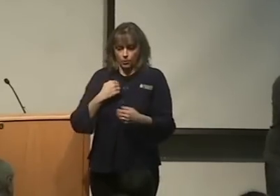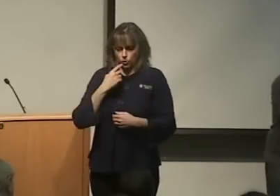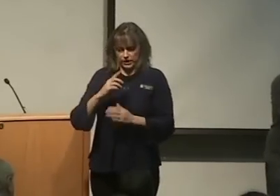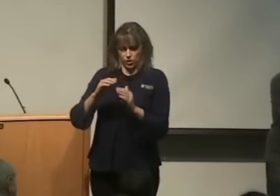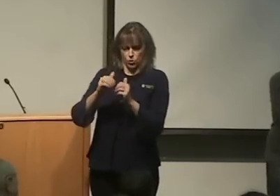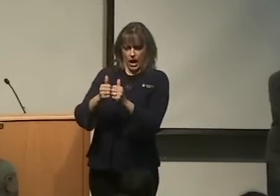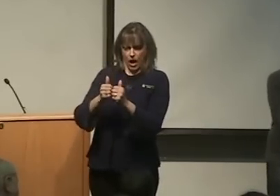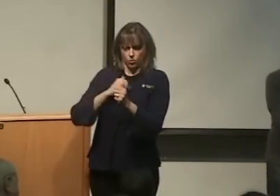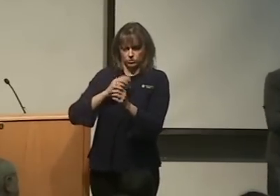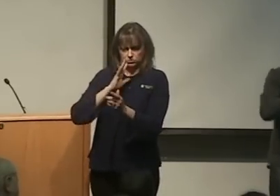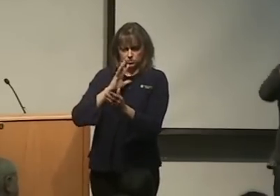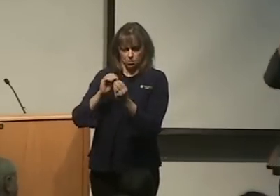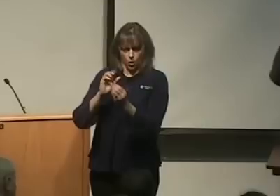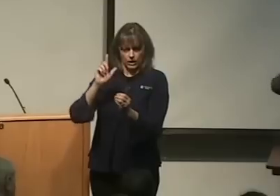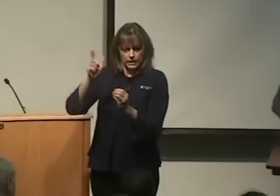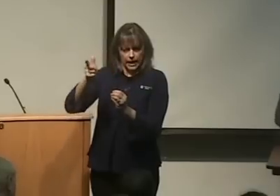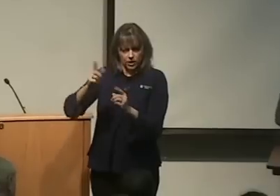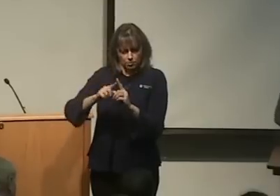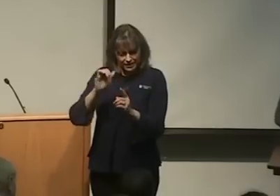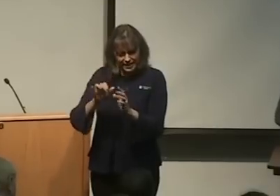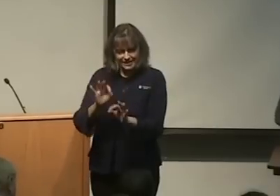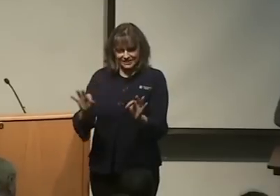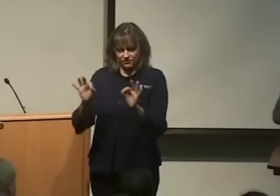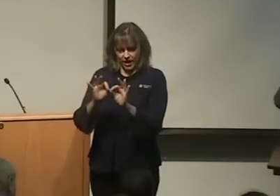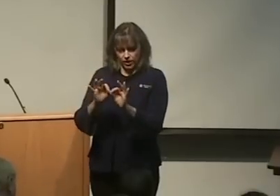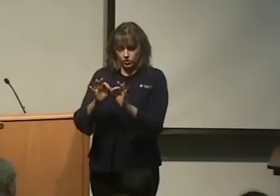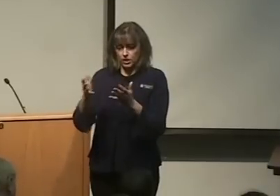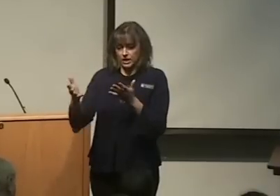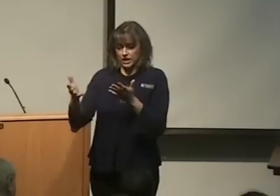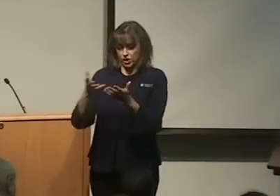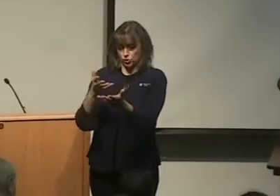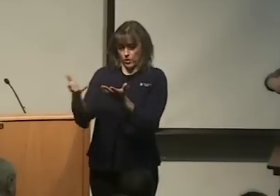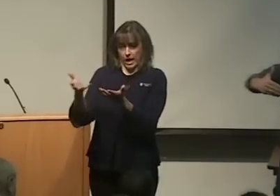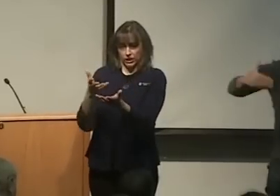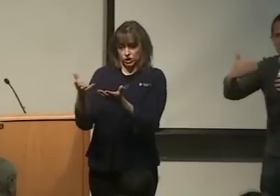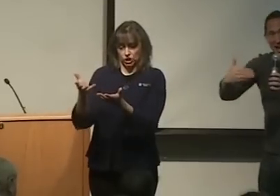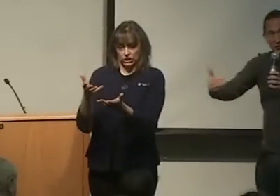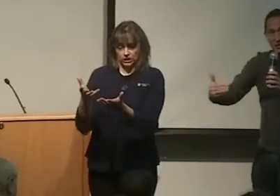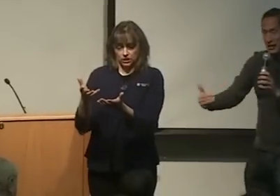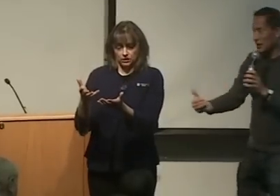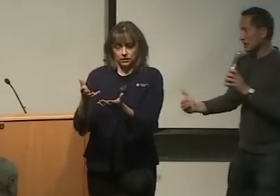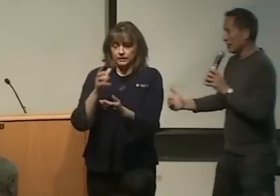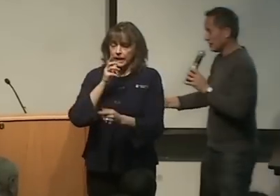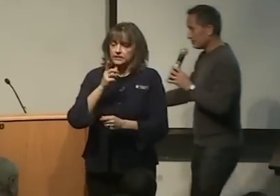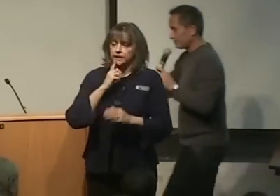and not I've got some content, you need to listen to it. Because that you can get online.